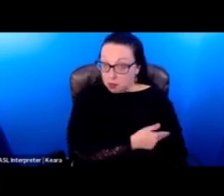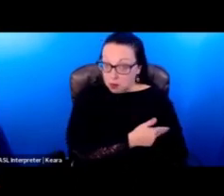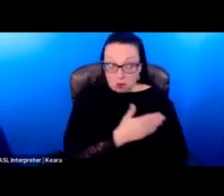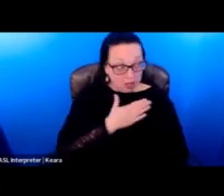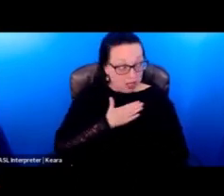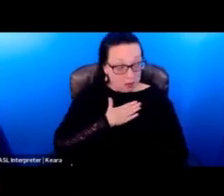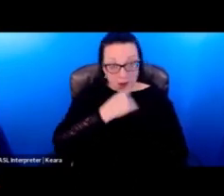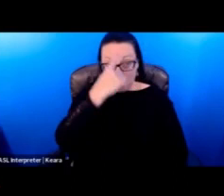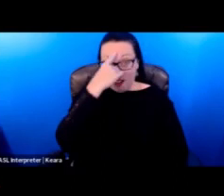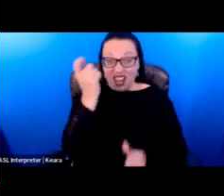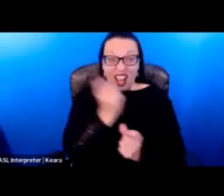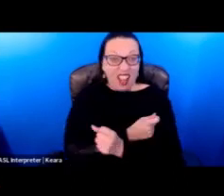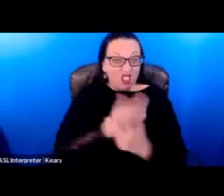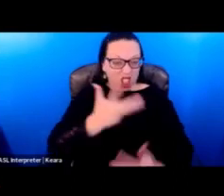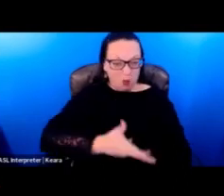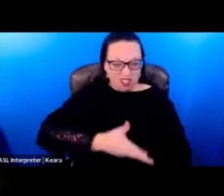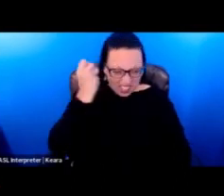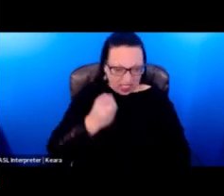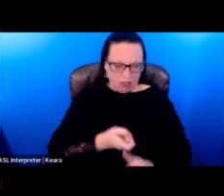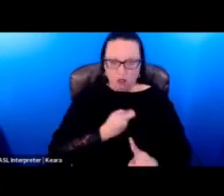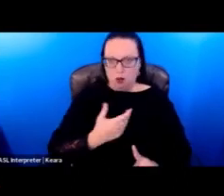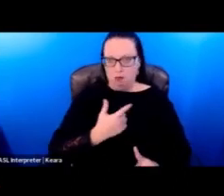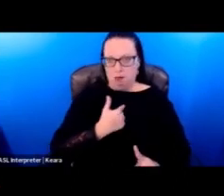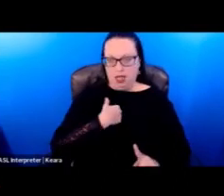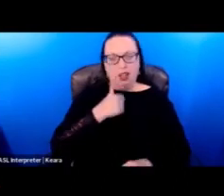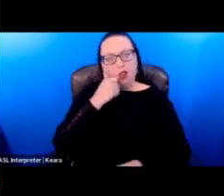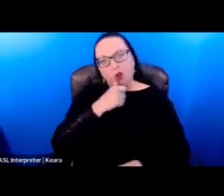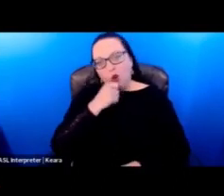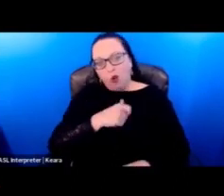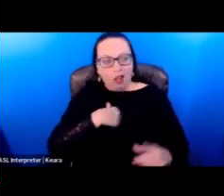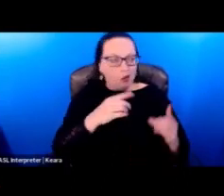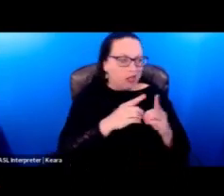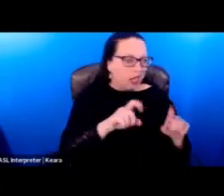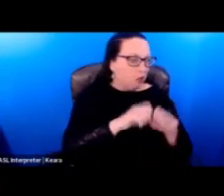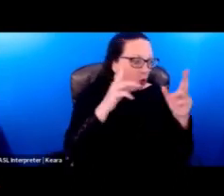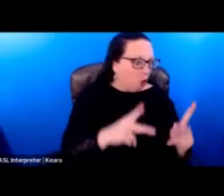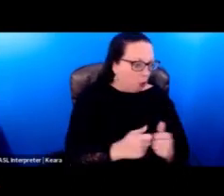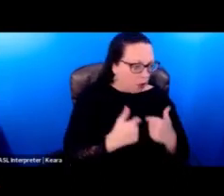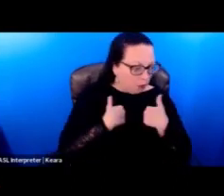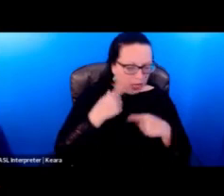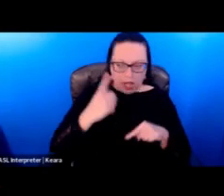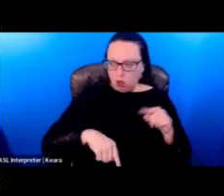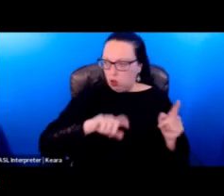taken away from me, you know, the girl I was dating at the time broke up with me, I wasn't able to go back to college, I didn't know what my life was